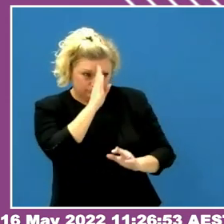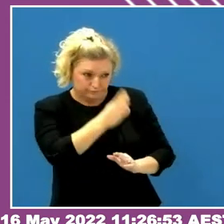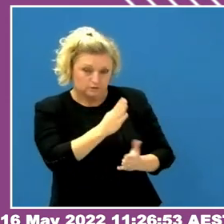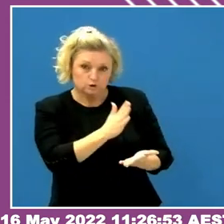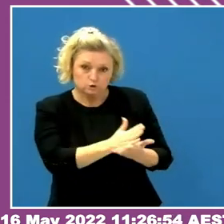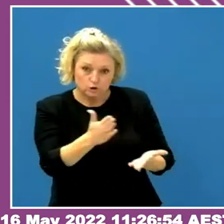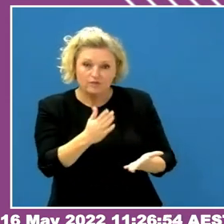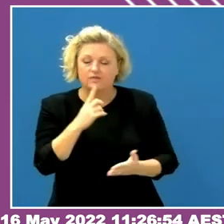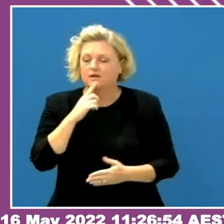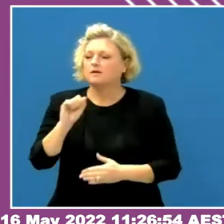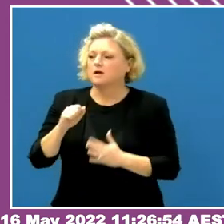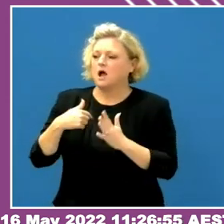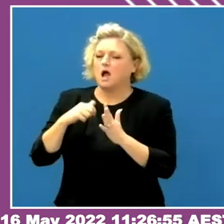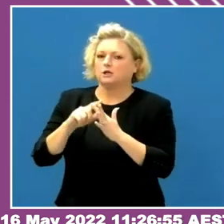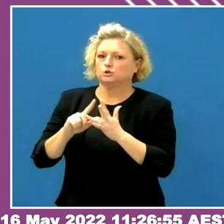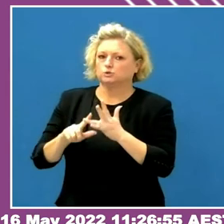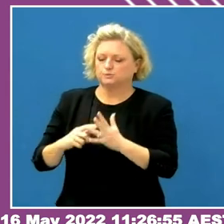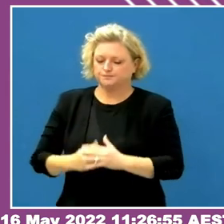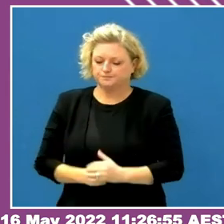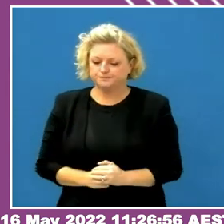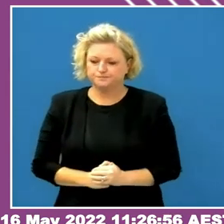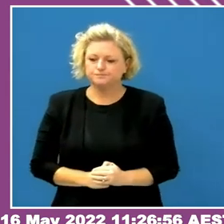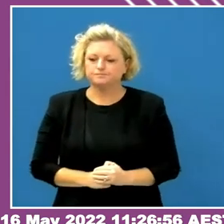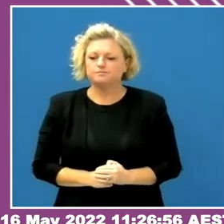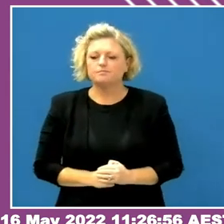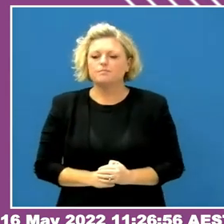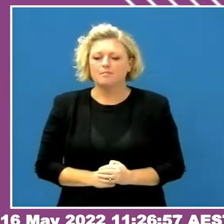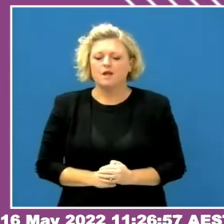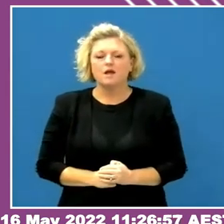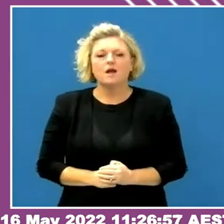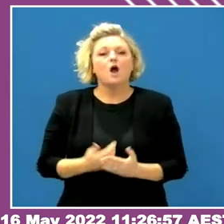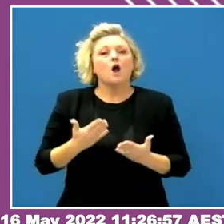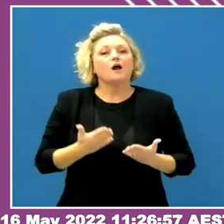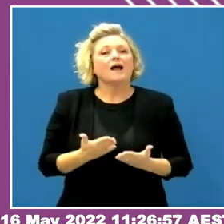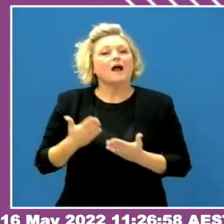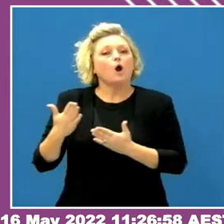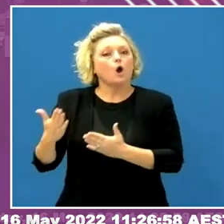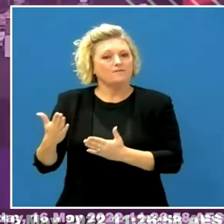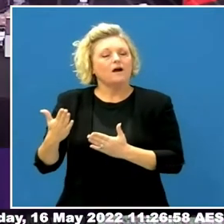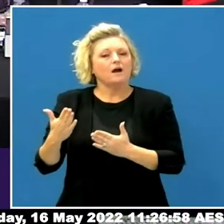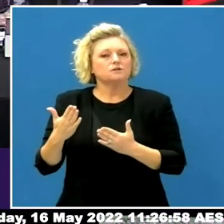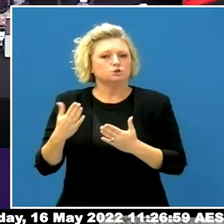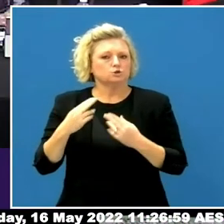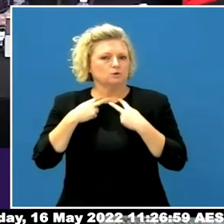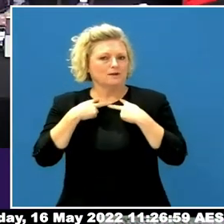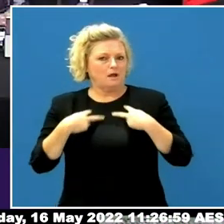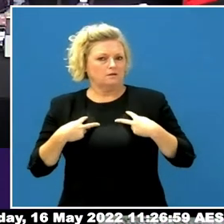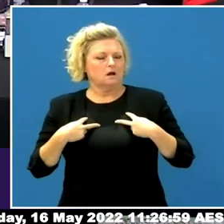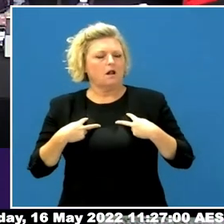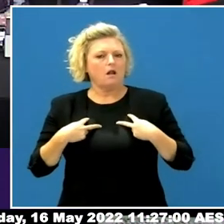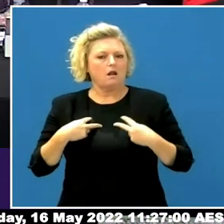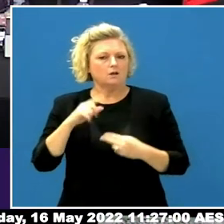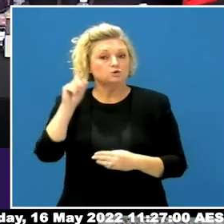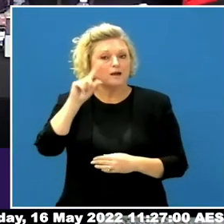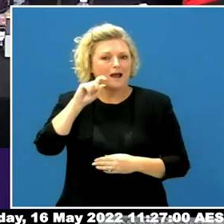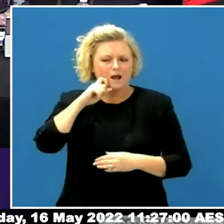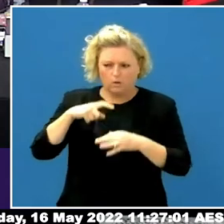Now, Mr Fogarty will ask you some questions. Just in case you're not aware - you may have been here - but on my right is Commissioner